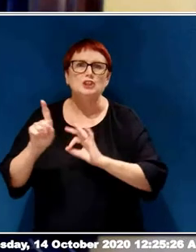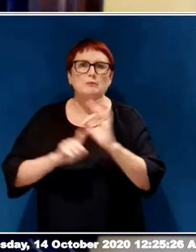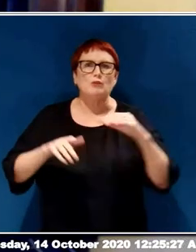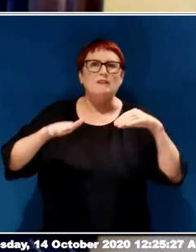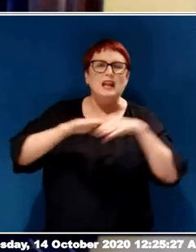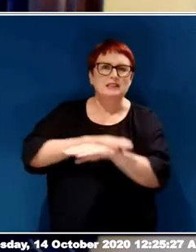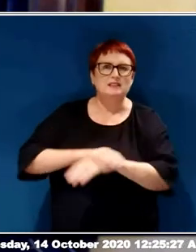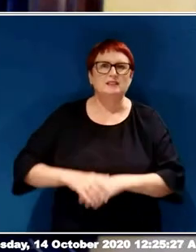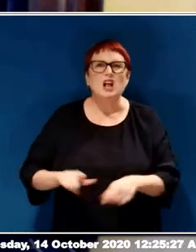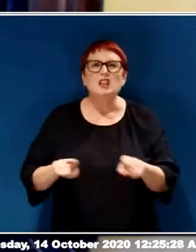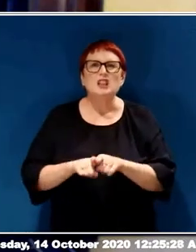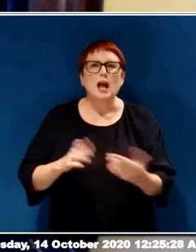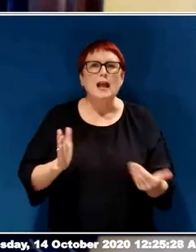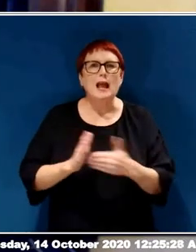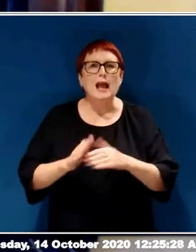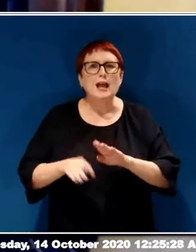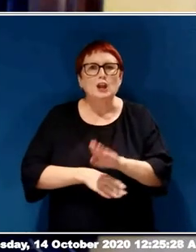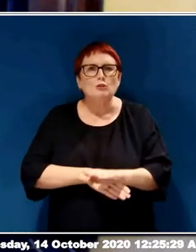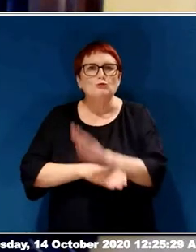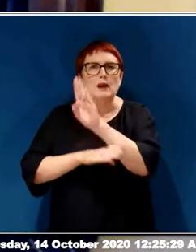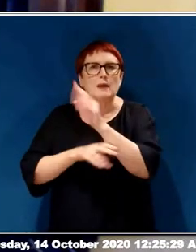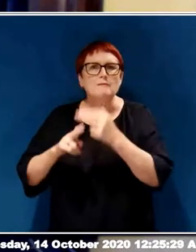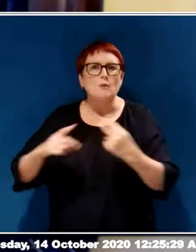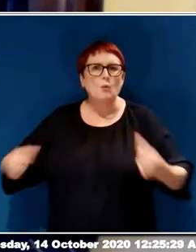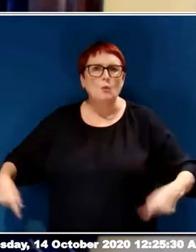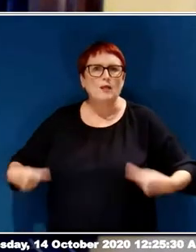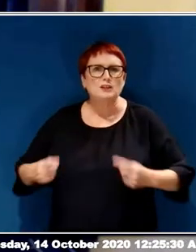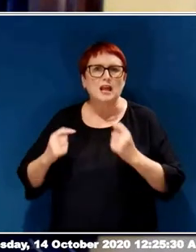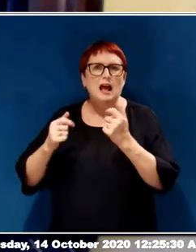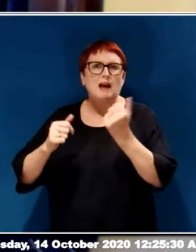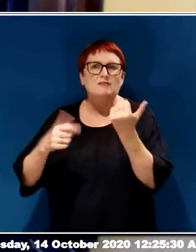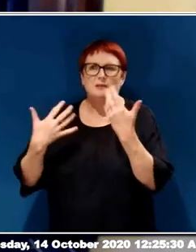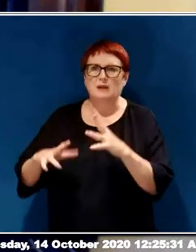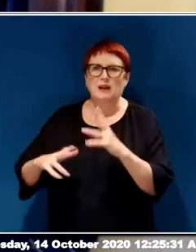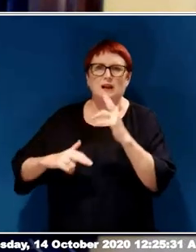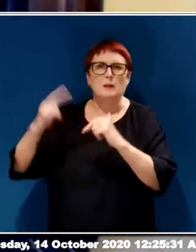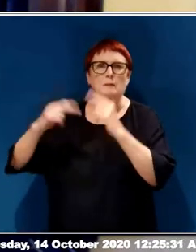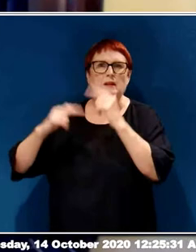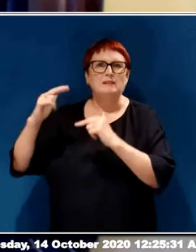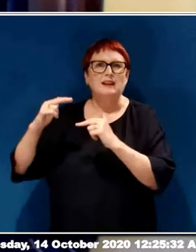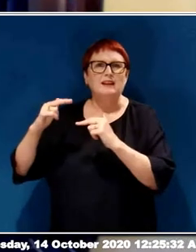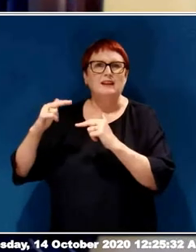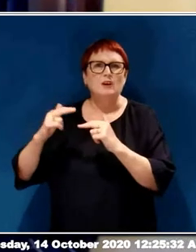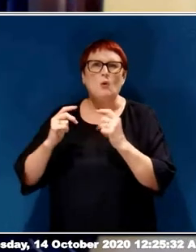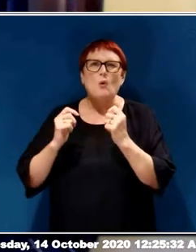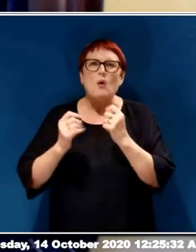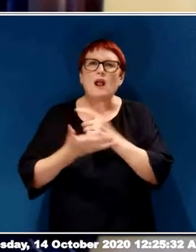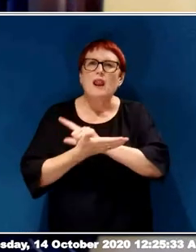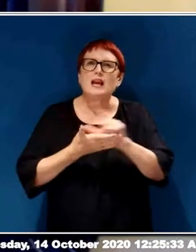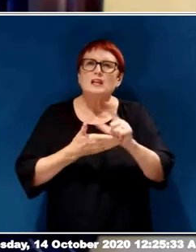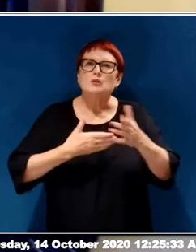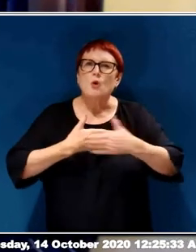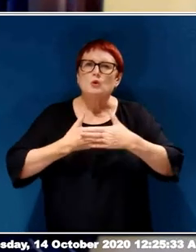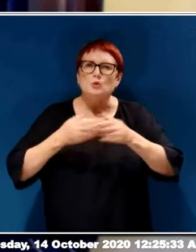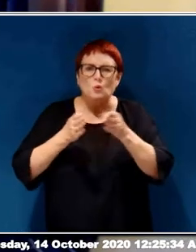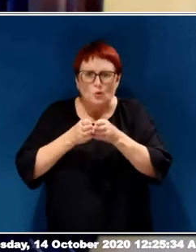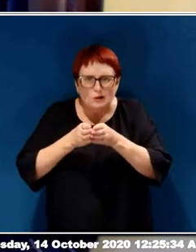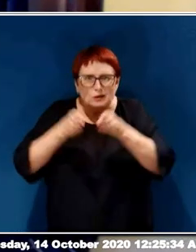a building, or widening the doorways to enable wheelchair access. Can I just ask you to pause there for a moment.